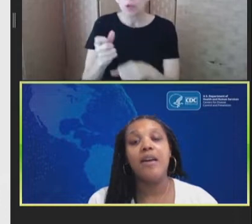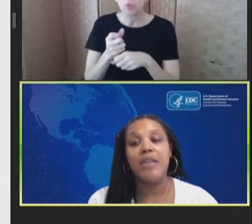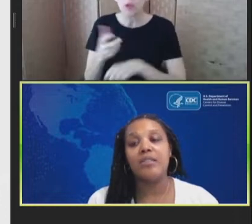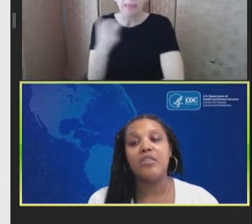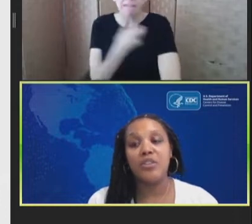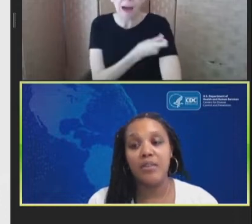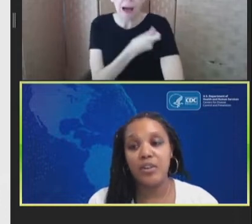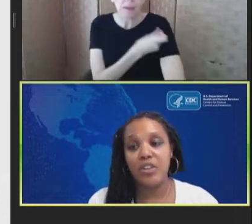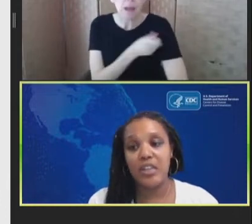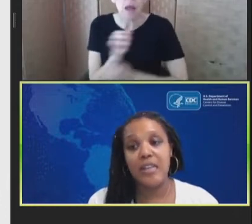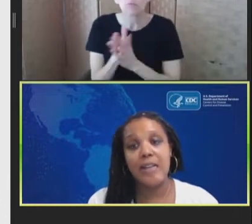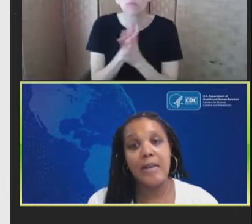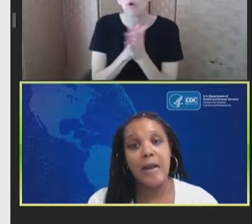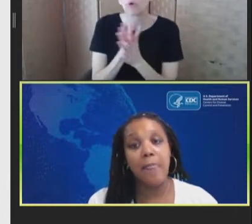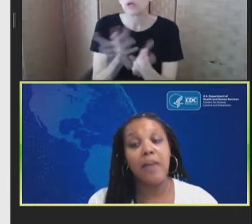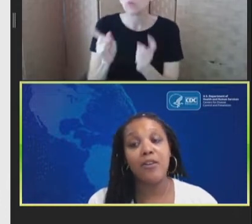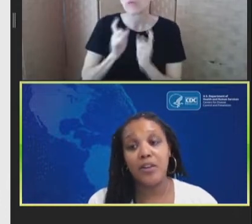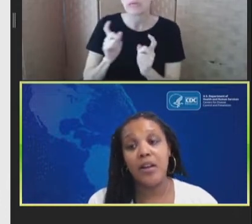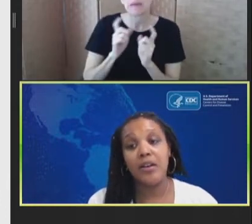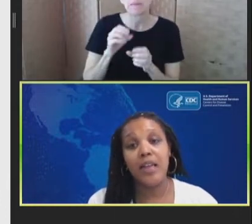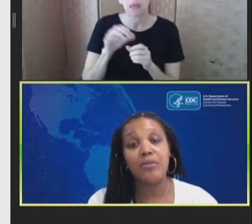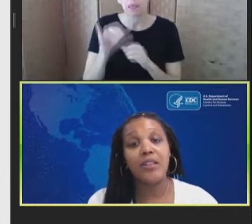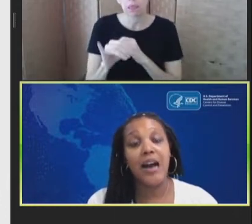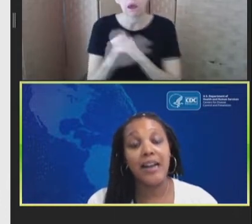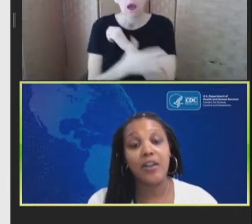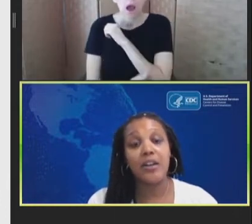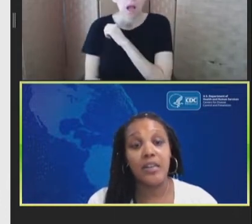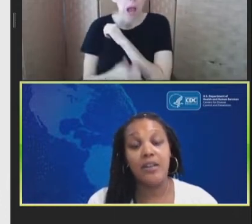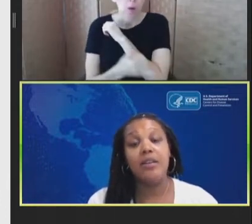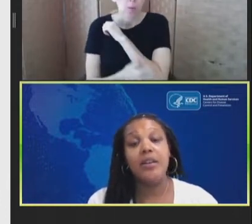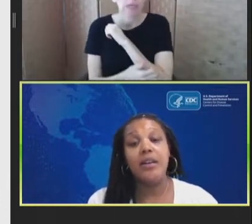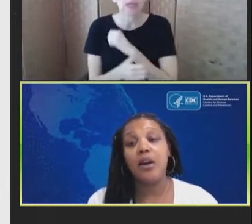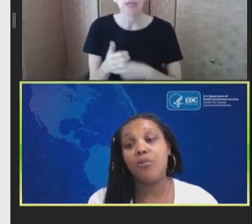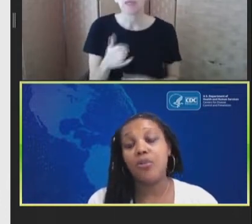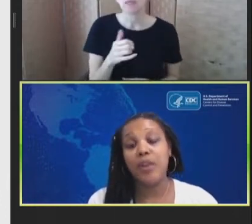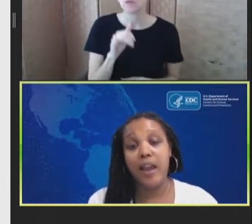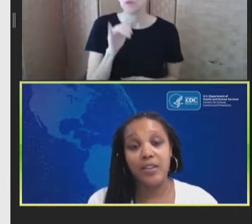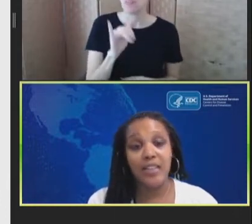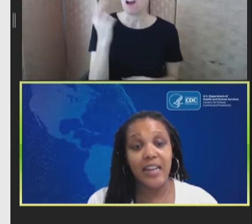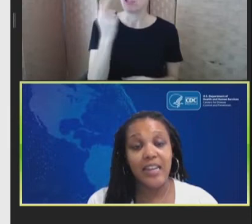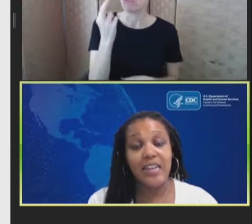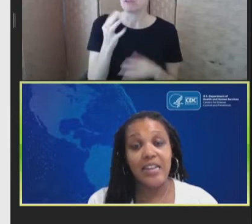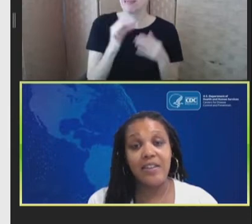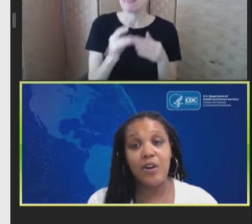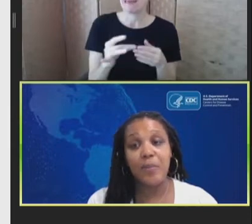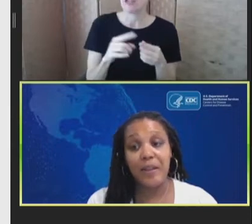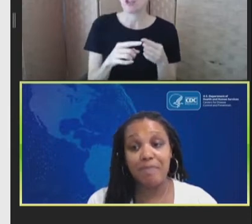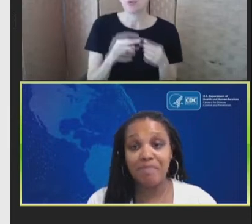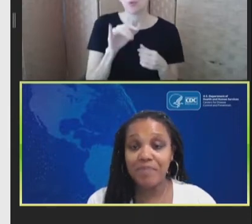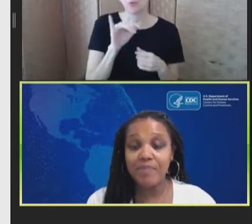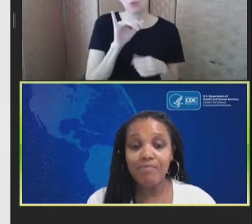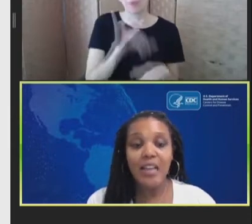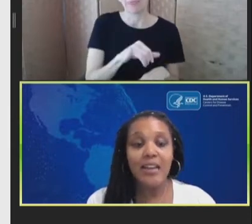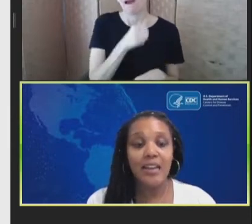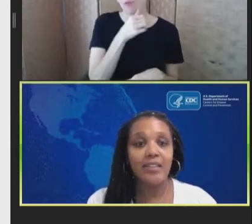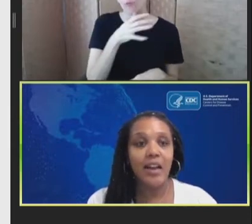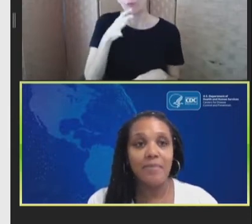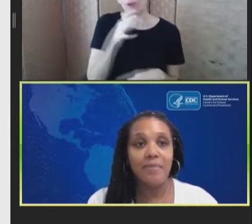vaccination coverage in Arizona that was higher in rural counties than in urban. Next slide.